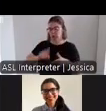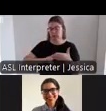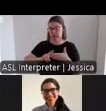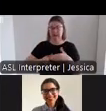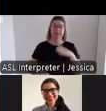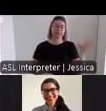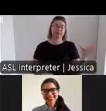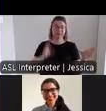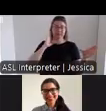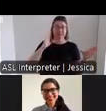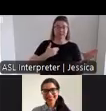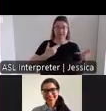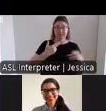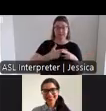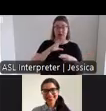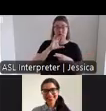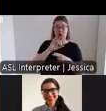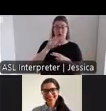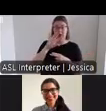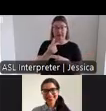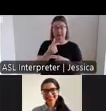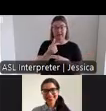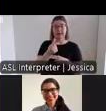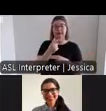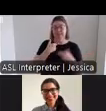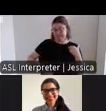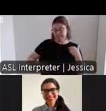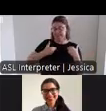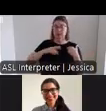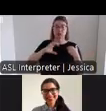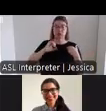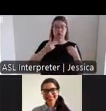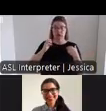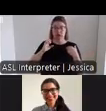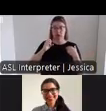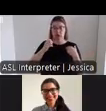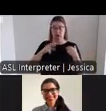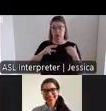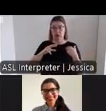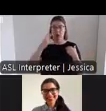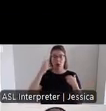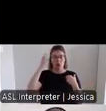My name is Carling Spinney and my pronouns are she/her. I have dark brown hair, fair skin,